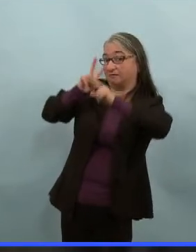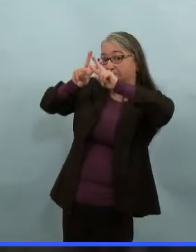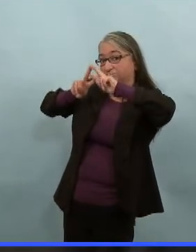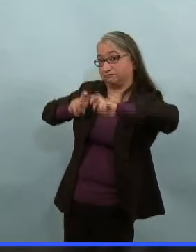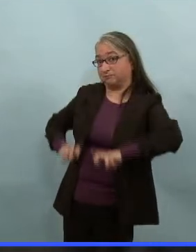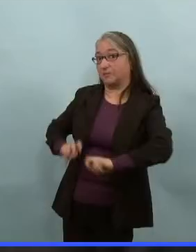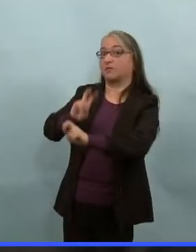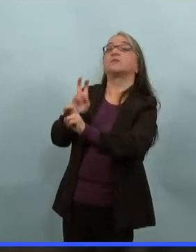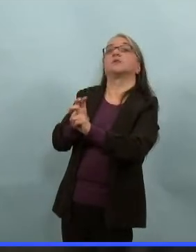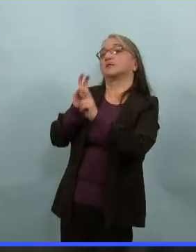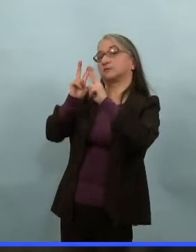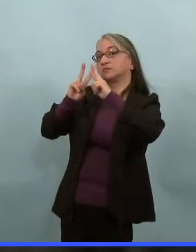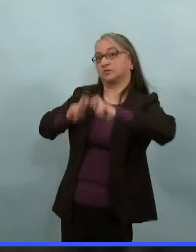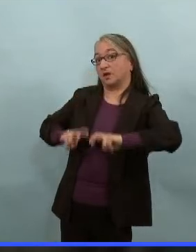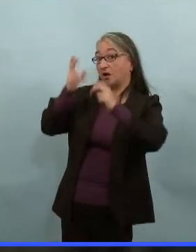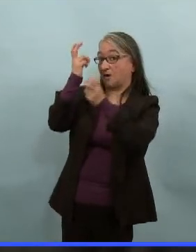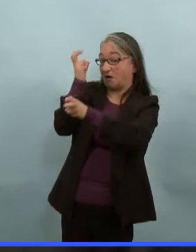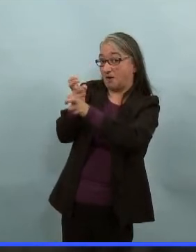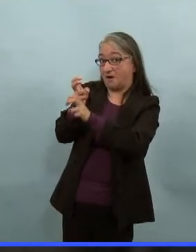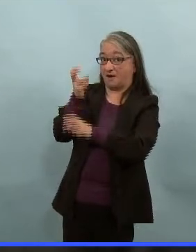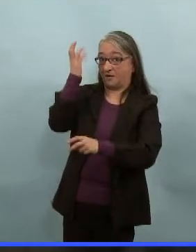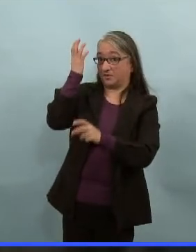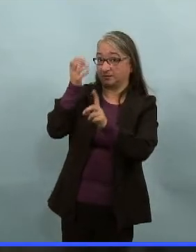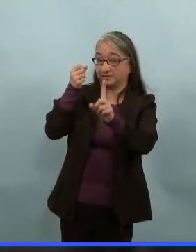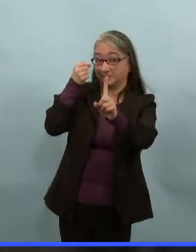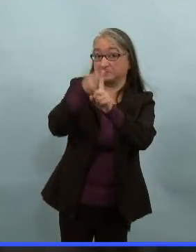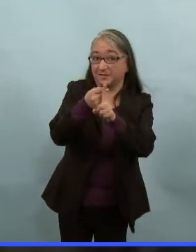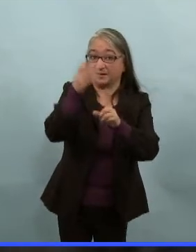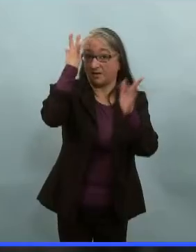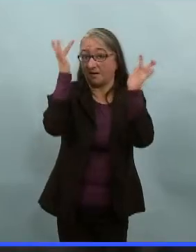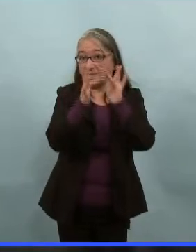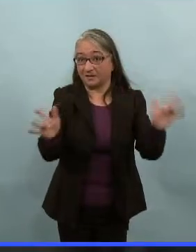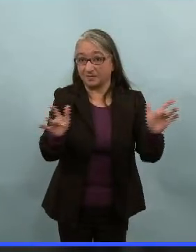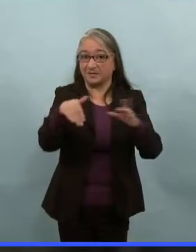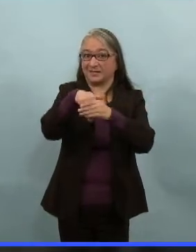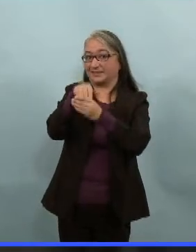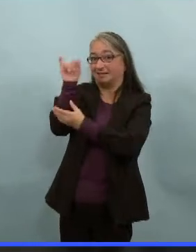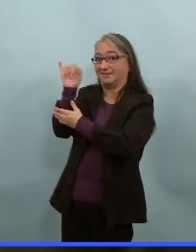the impacts on hospitalizations in icu so work is being done on that right now we have data from new